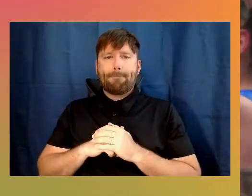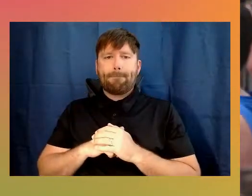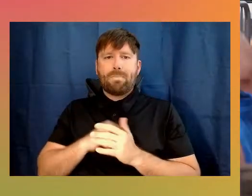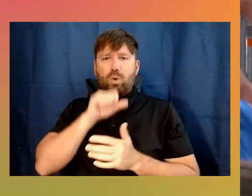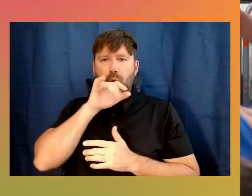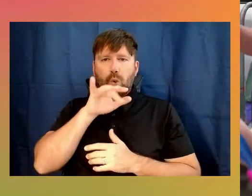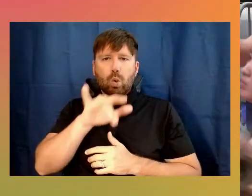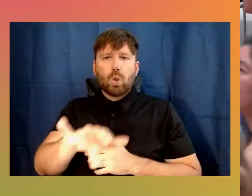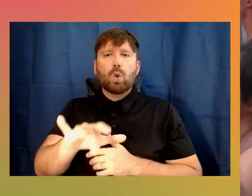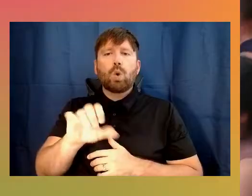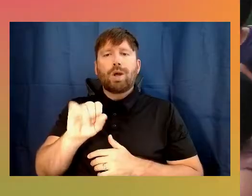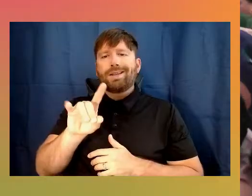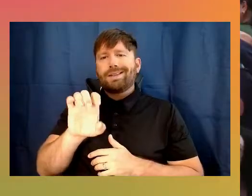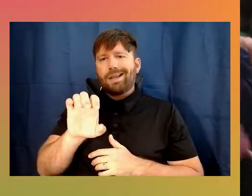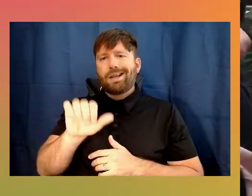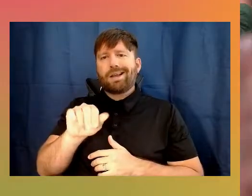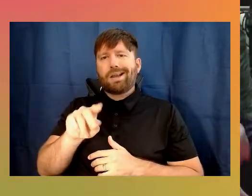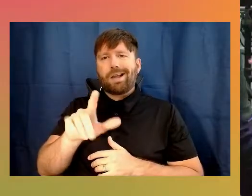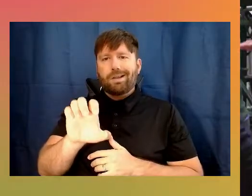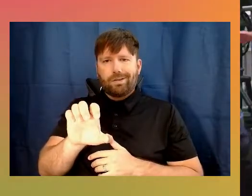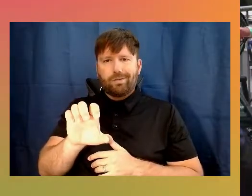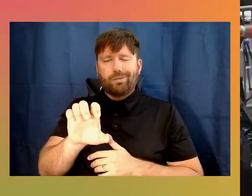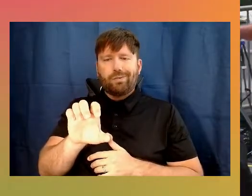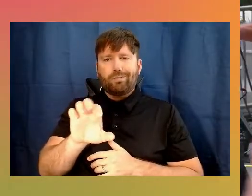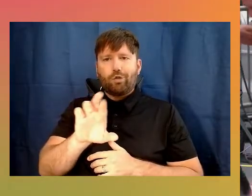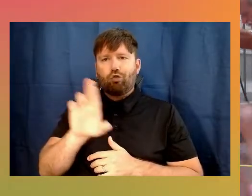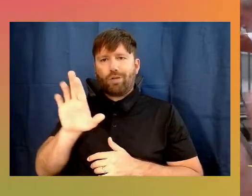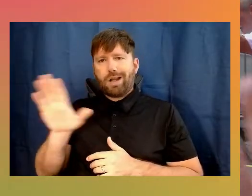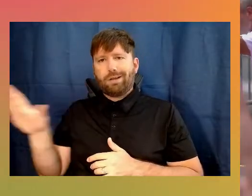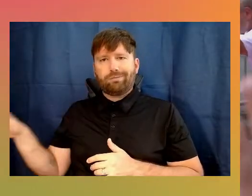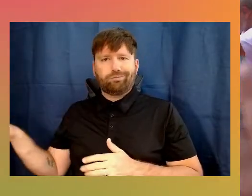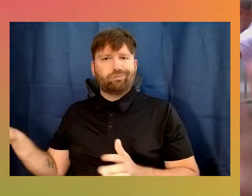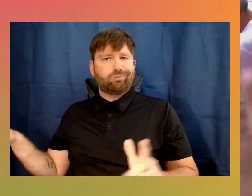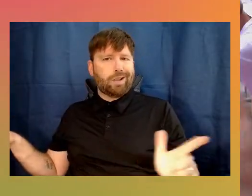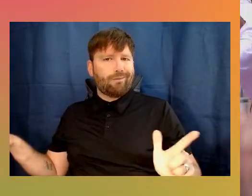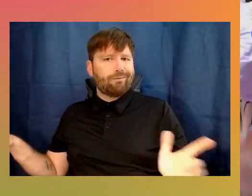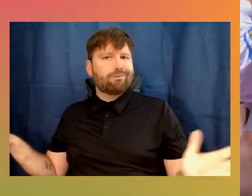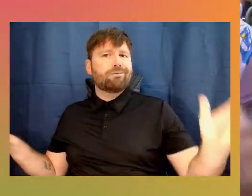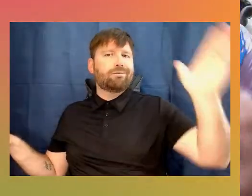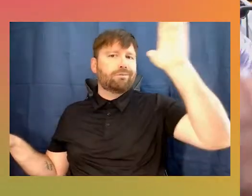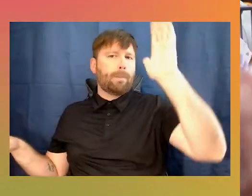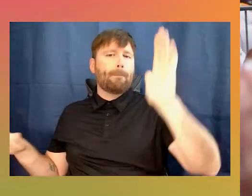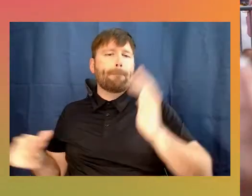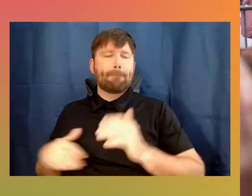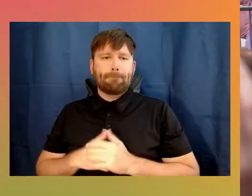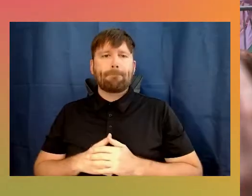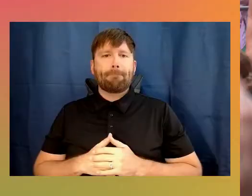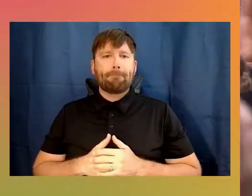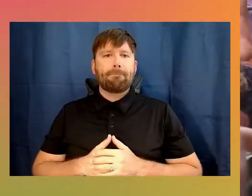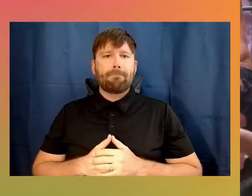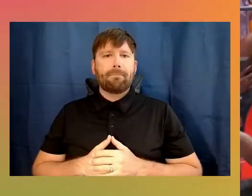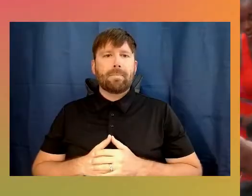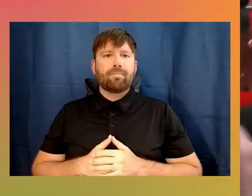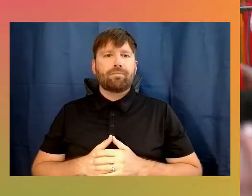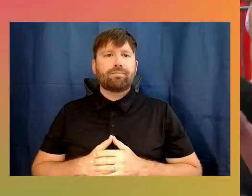AND BACK. AS YOU EXHALE, MODIFIED SIDE ANGLE.